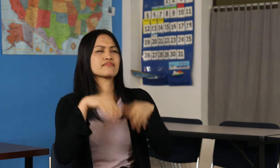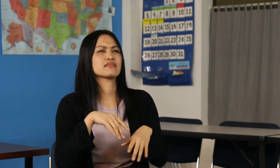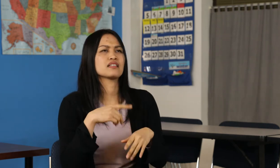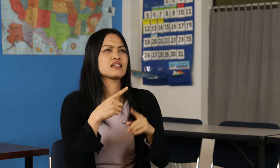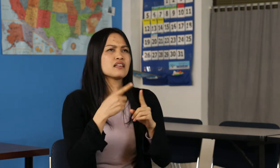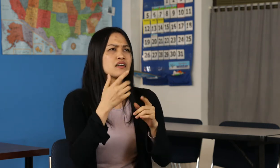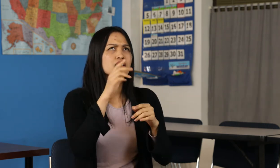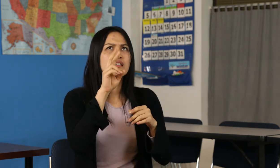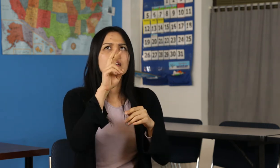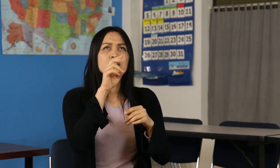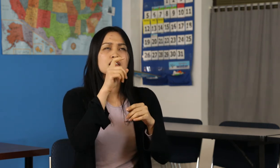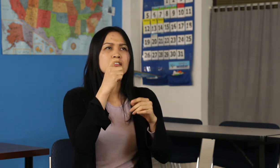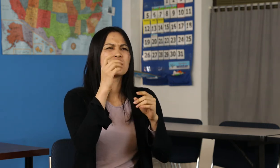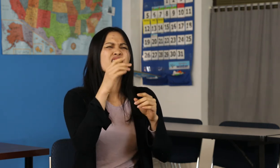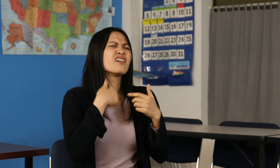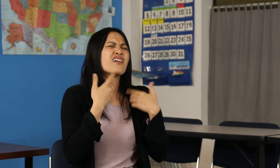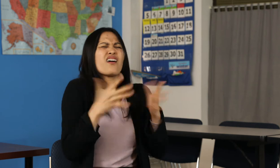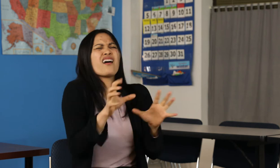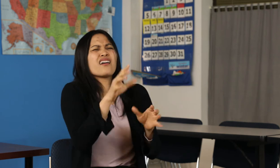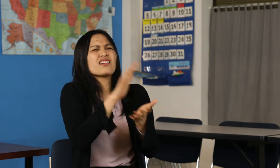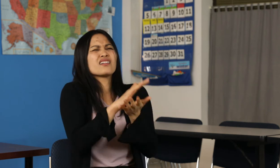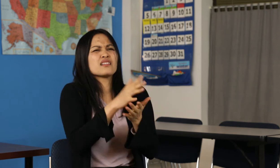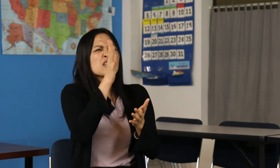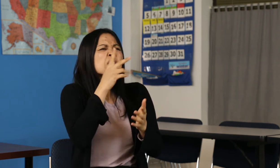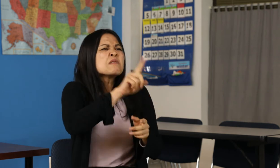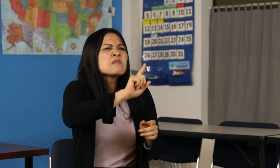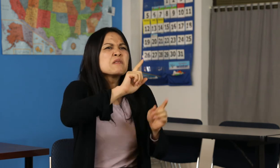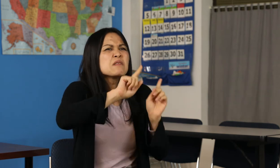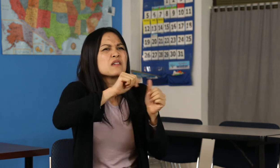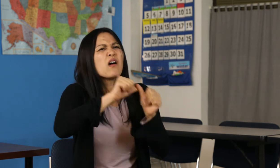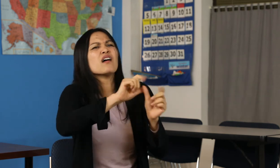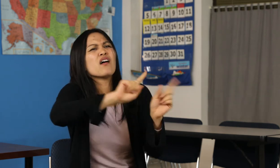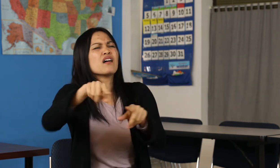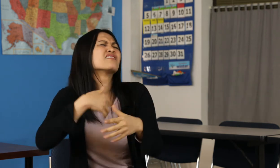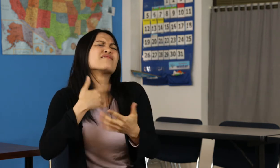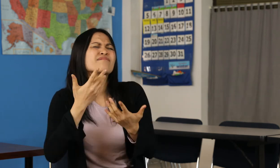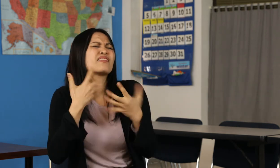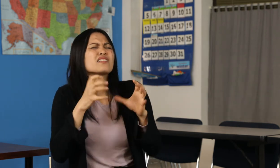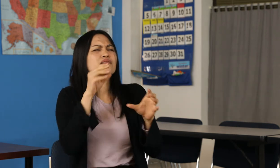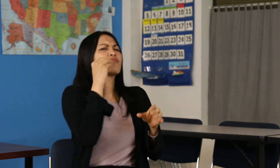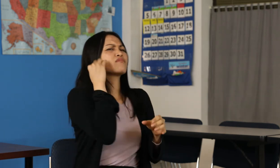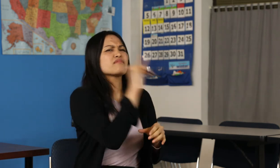I don’t want to keep going to school. My Mom said to continue going, I don’t want to. I stayed home until